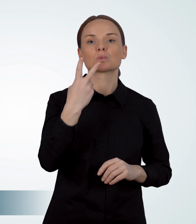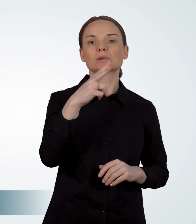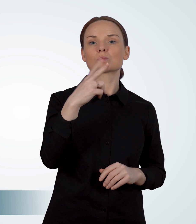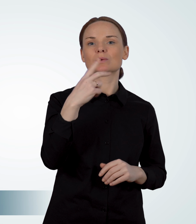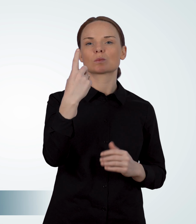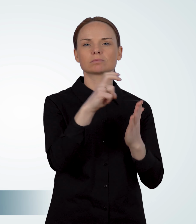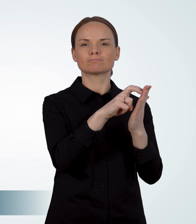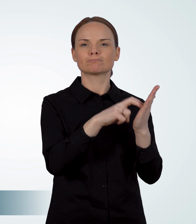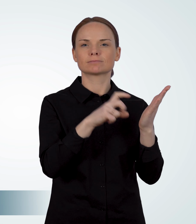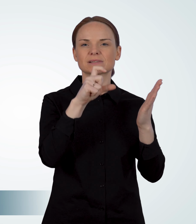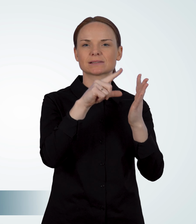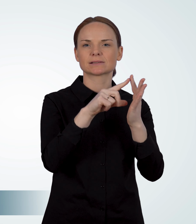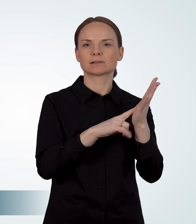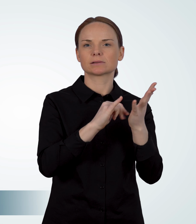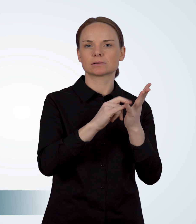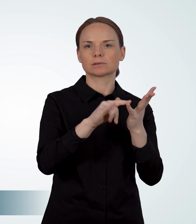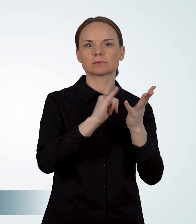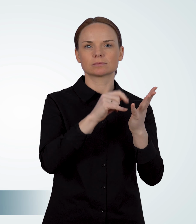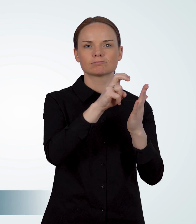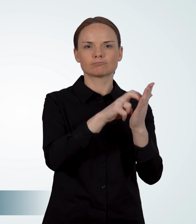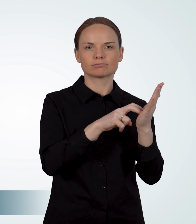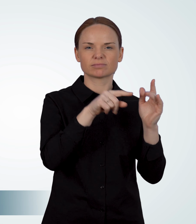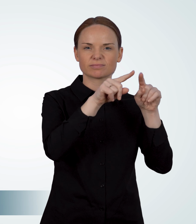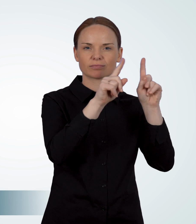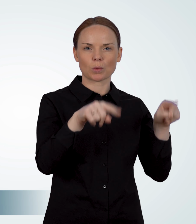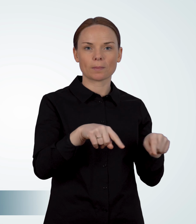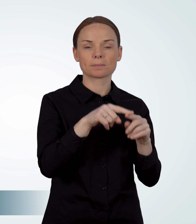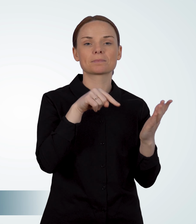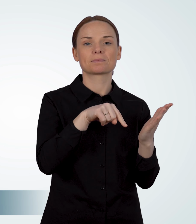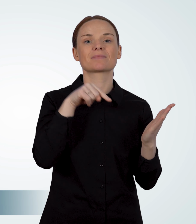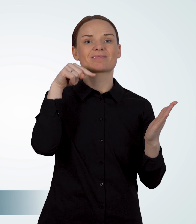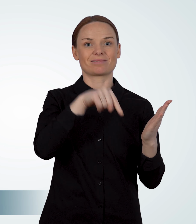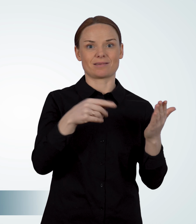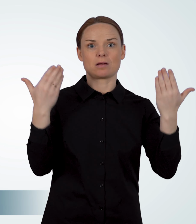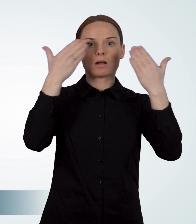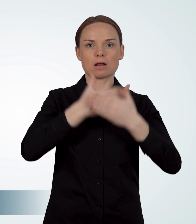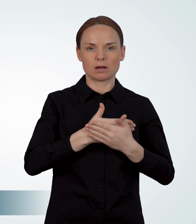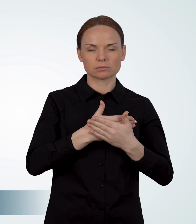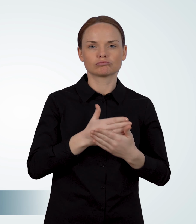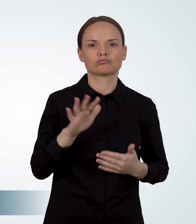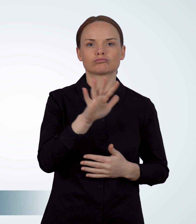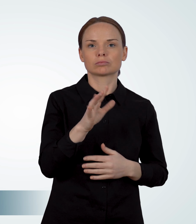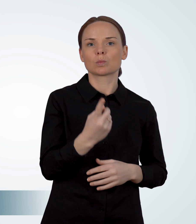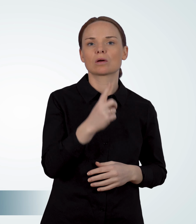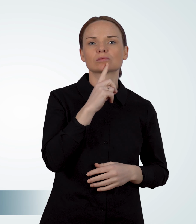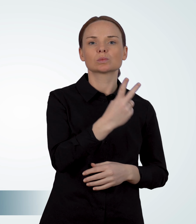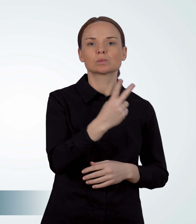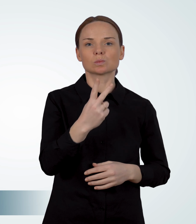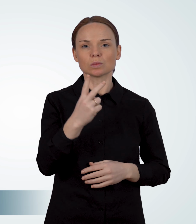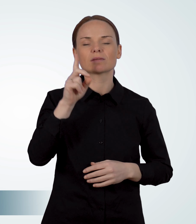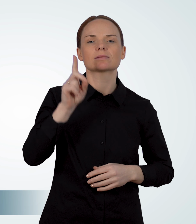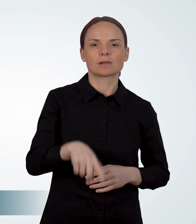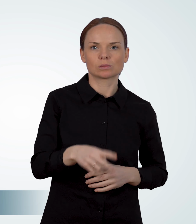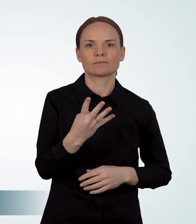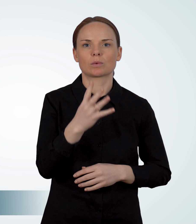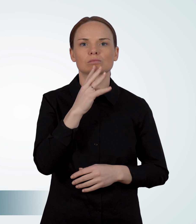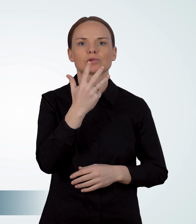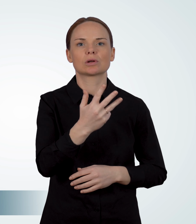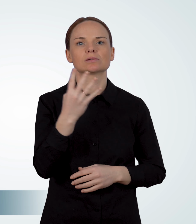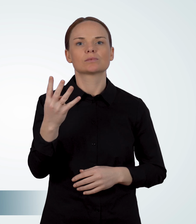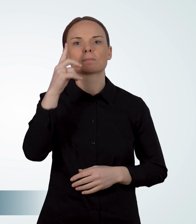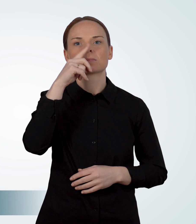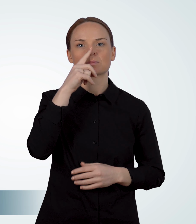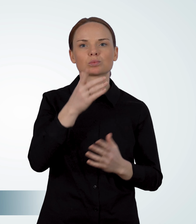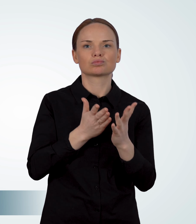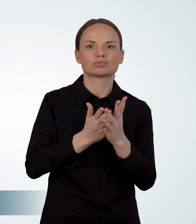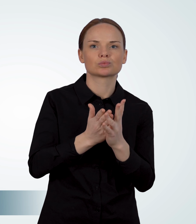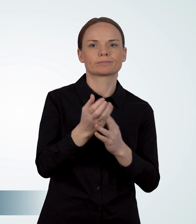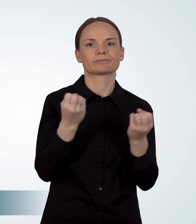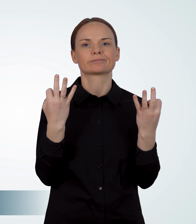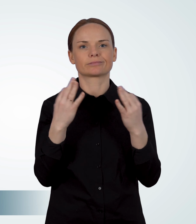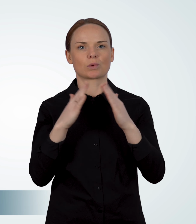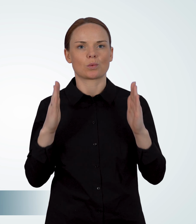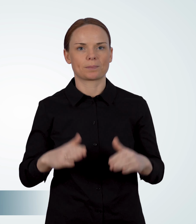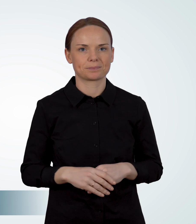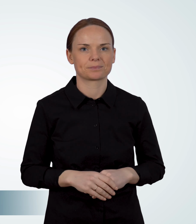On Census night in 2021, 122,494 people were estimated to be experiencing homeless.